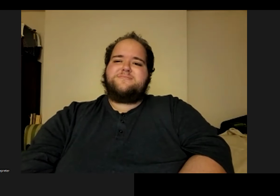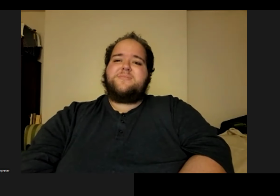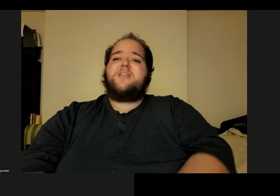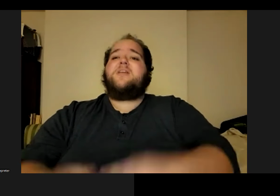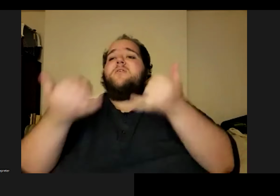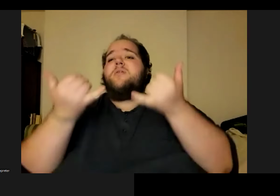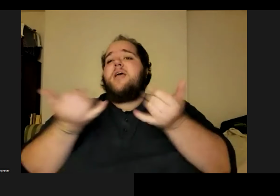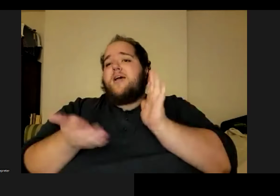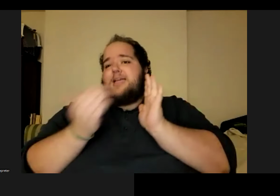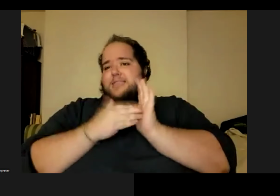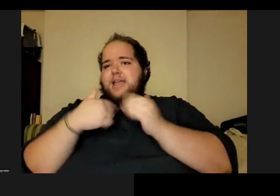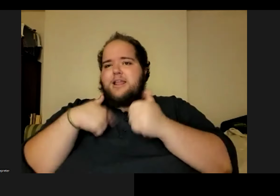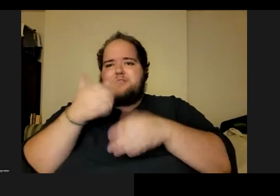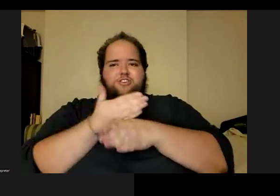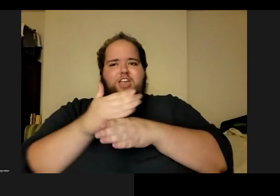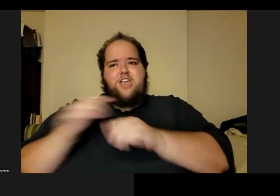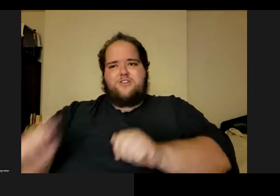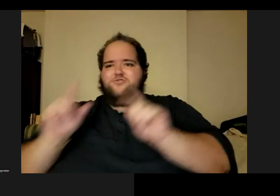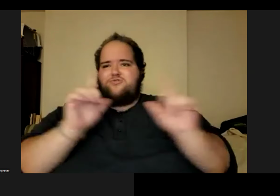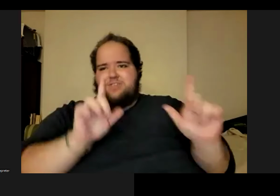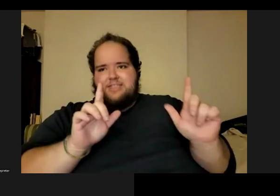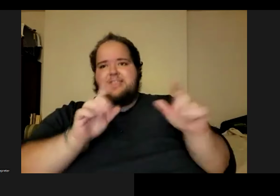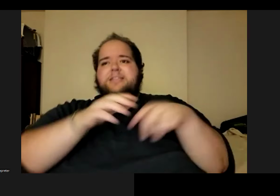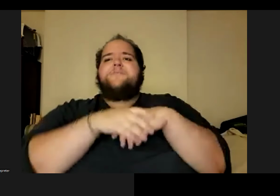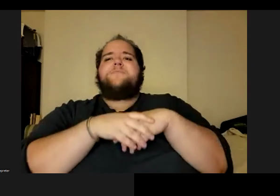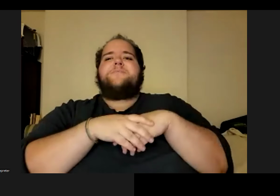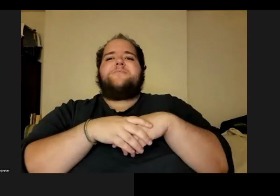I'm excited for this presentation that I was just going to share my